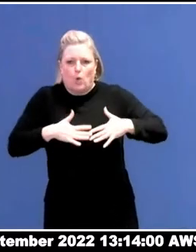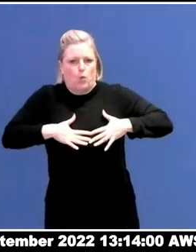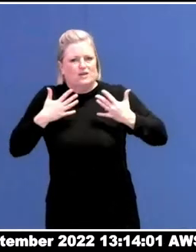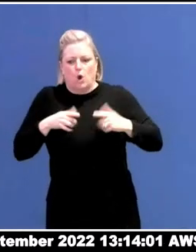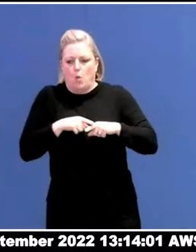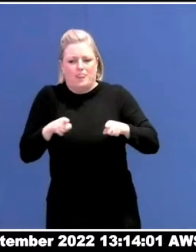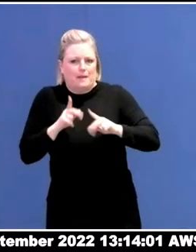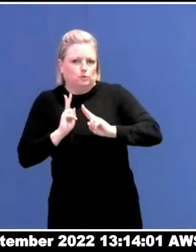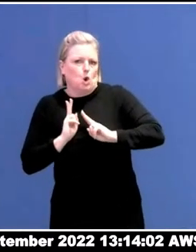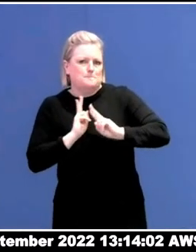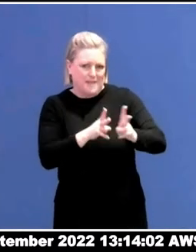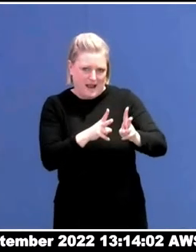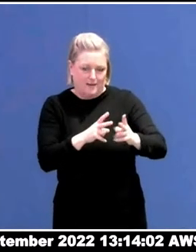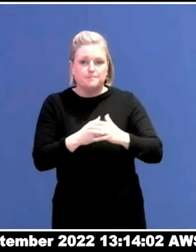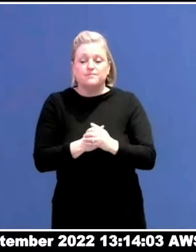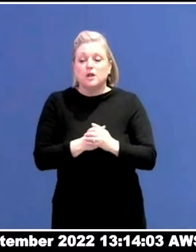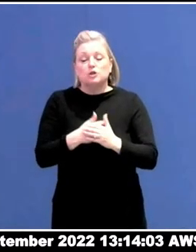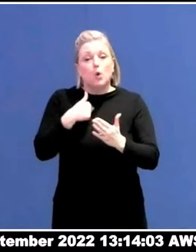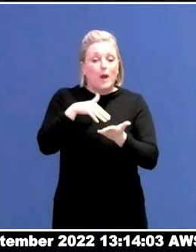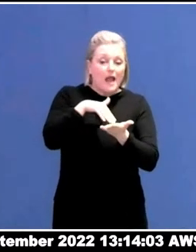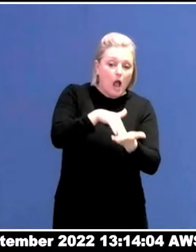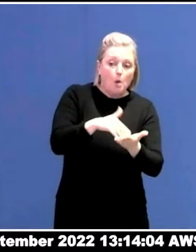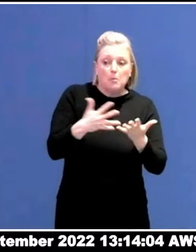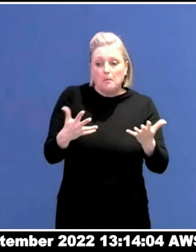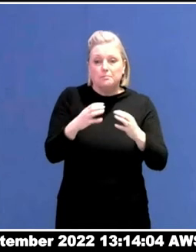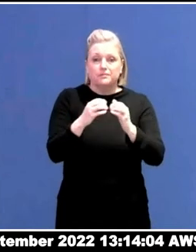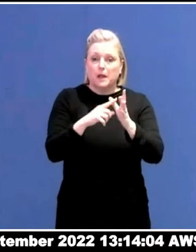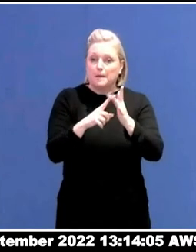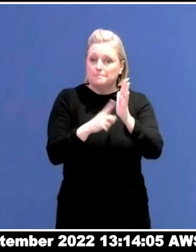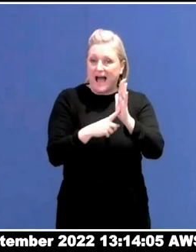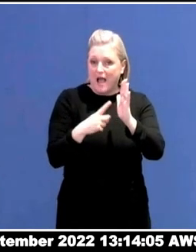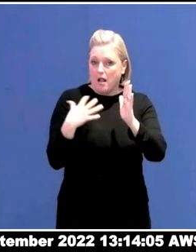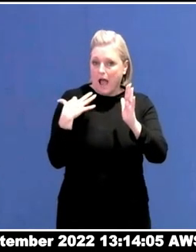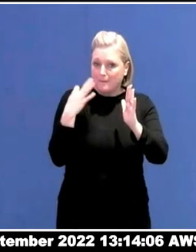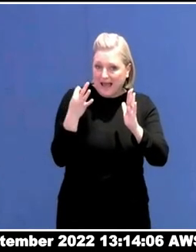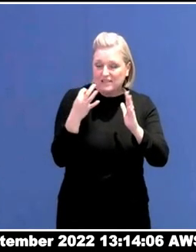bail applications and then, when they have bail approved, that they comply with those